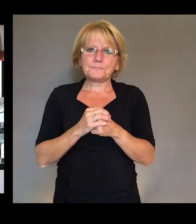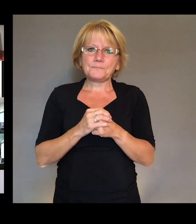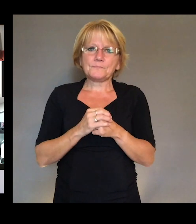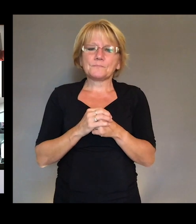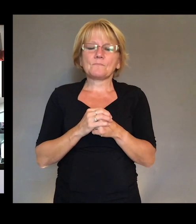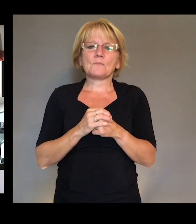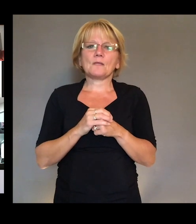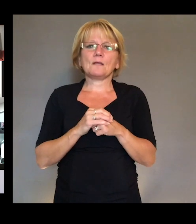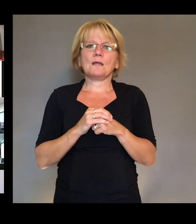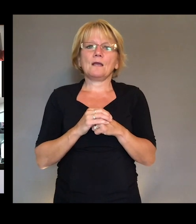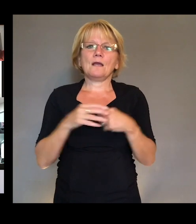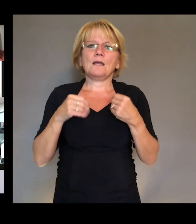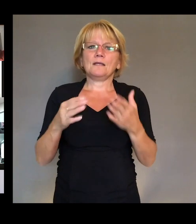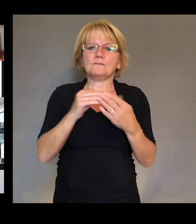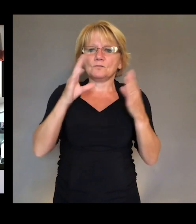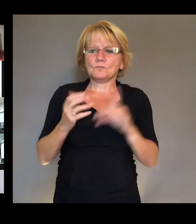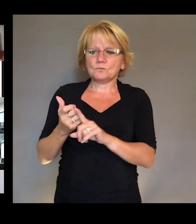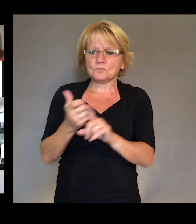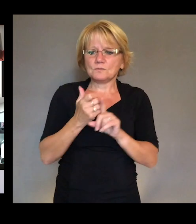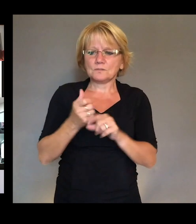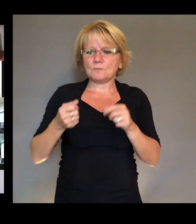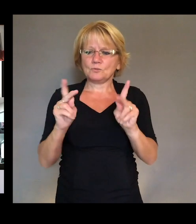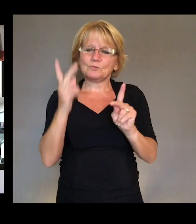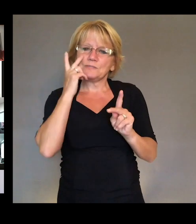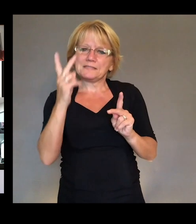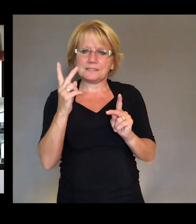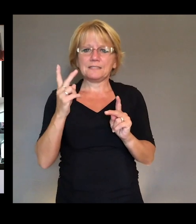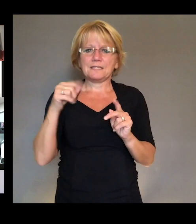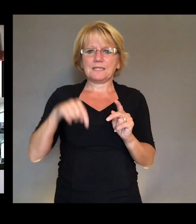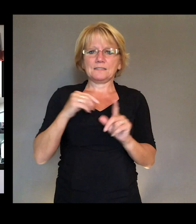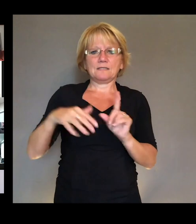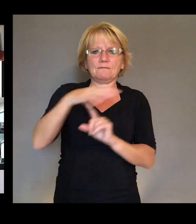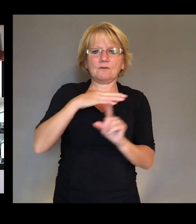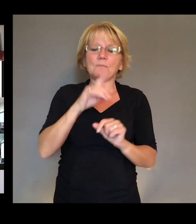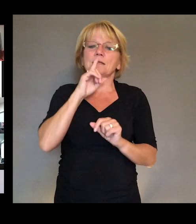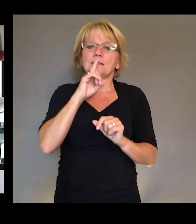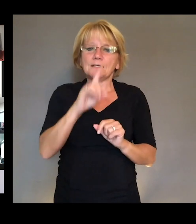as a way to give students the opportunity to see that this is a safe space for all identities.